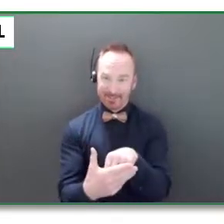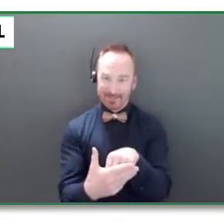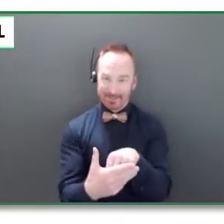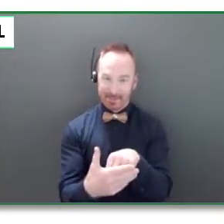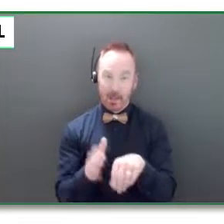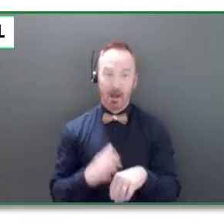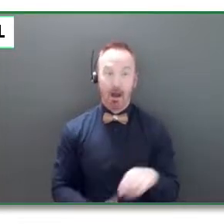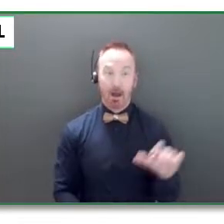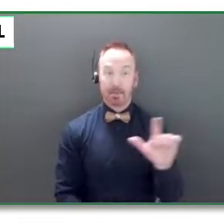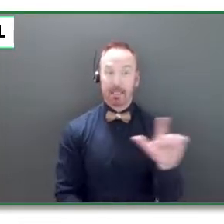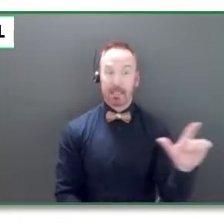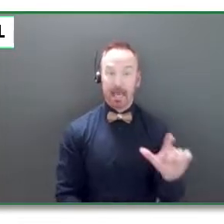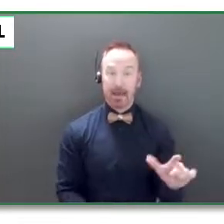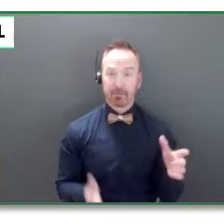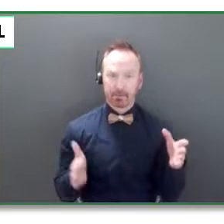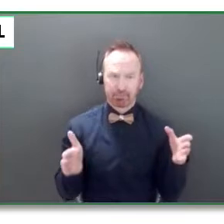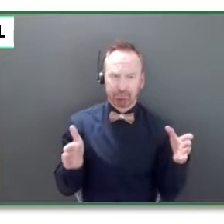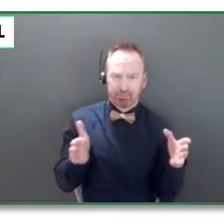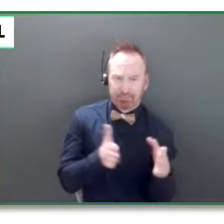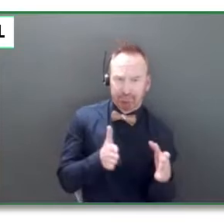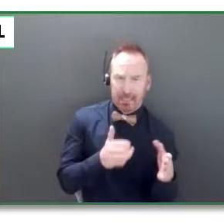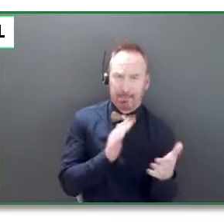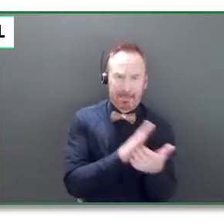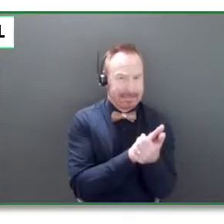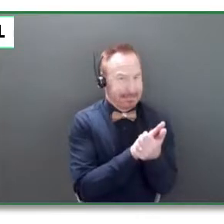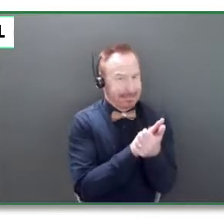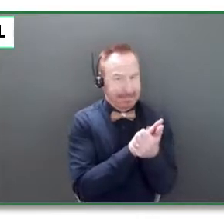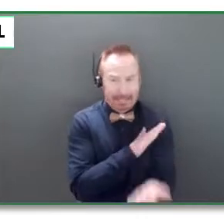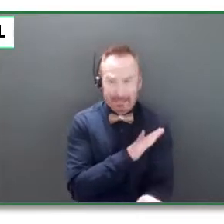trail ridden by an advanced adaptive mountain bike rider.